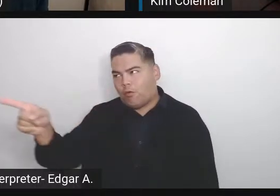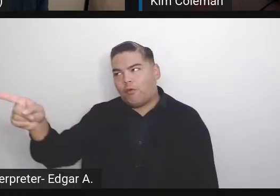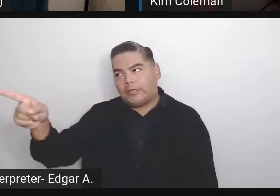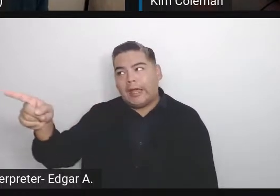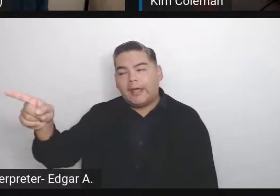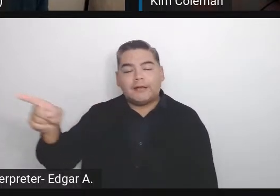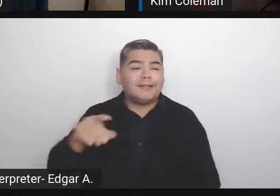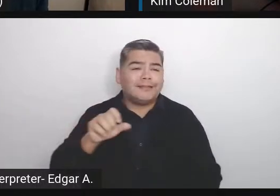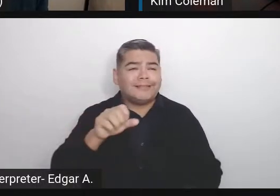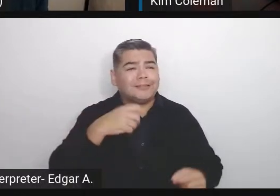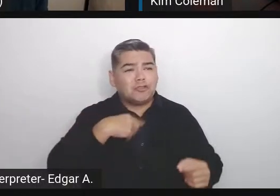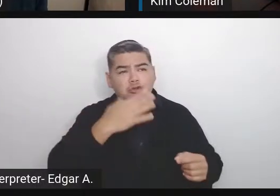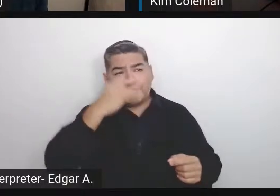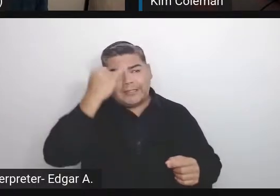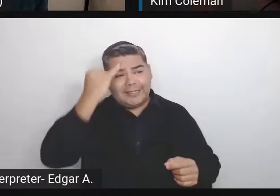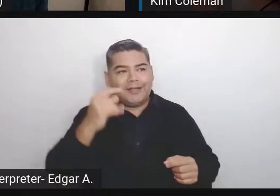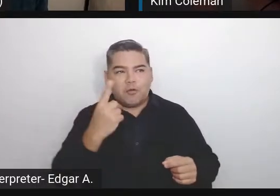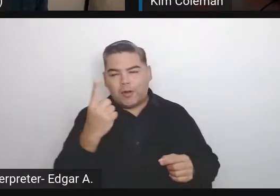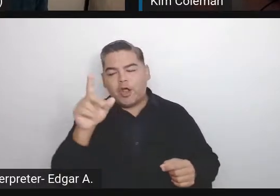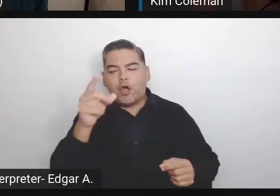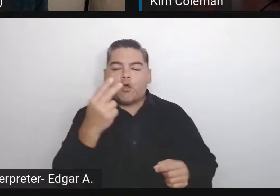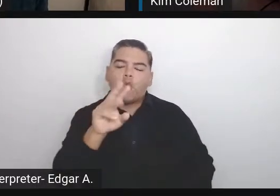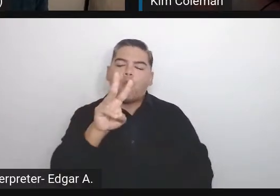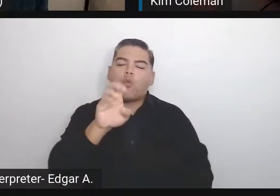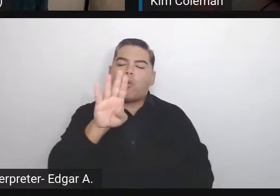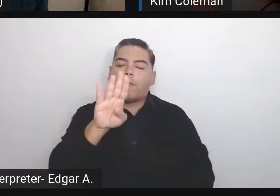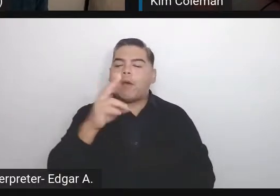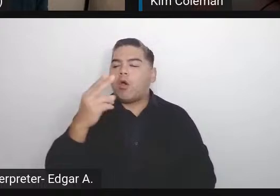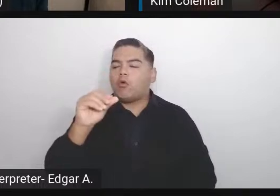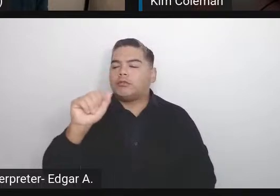Your best friend is your backups for sure Maciek Palmowski: Exactly.